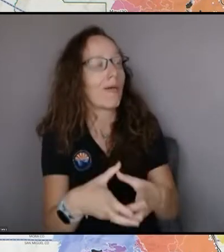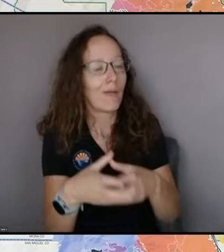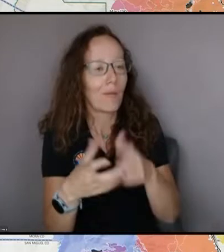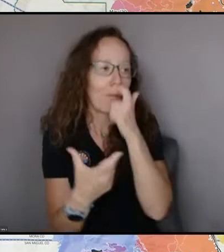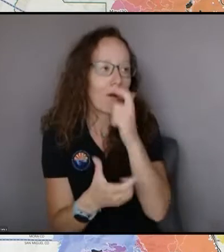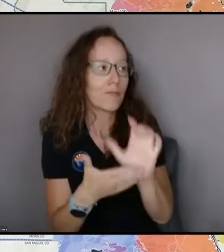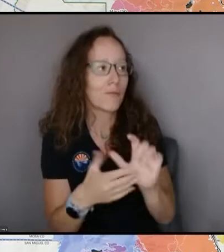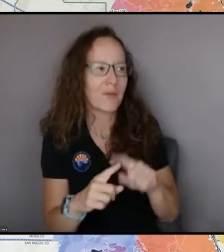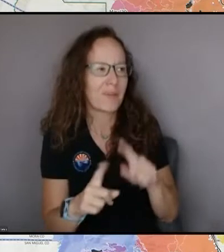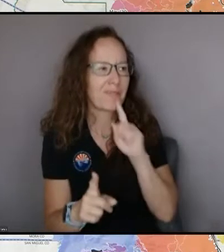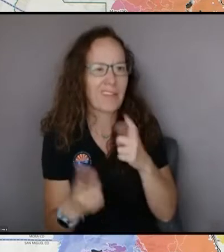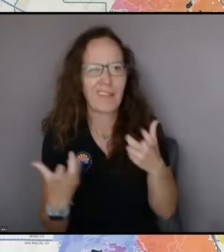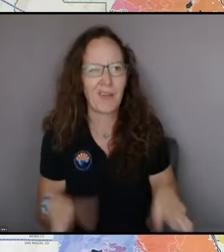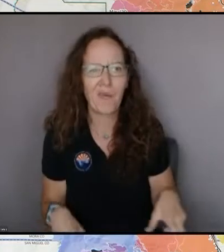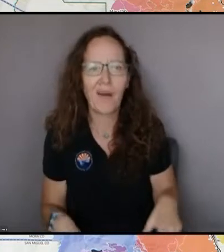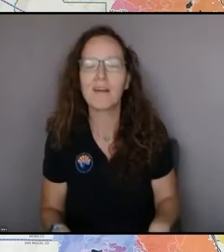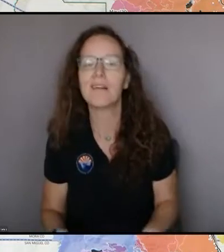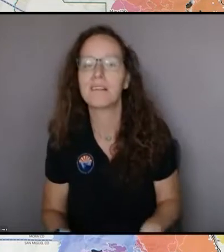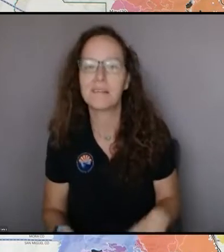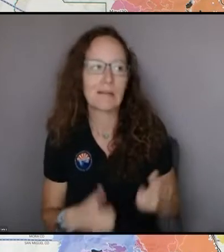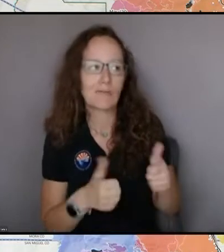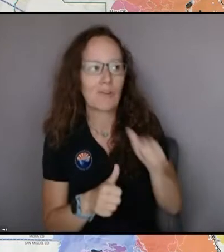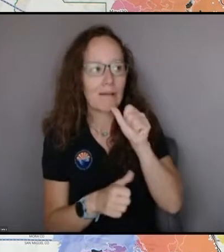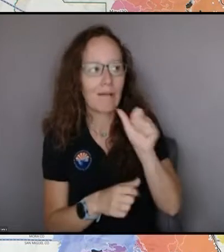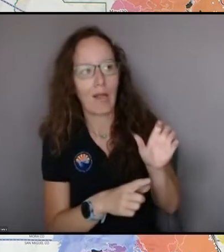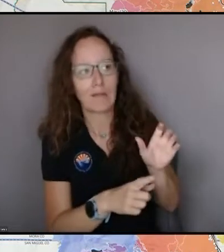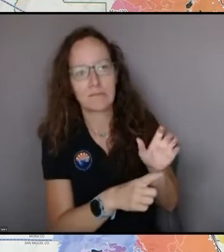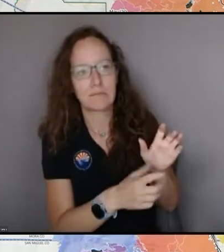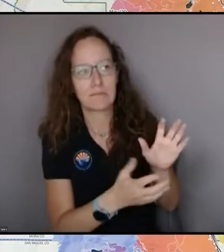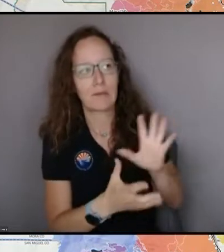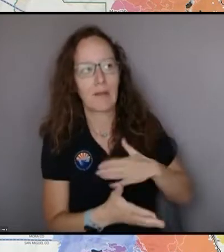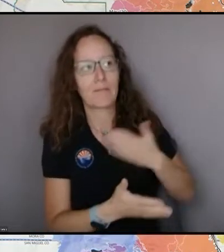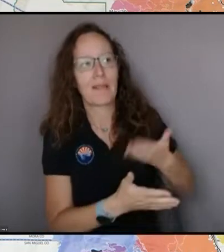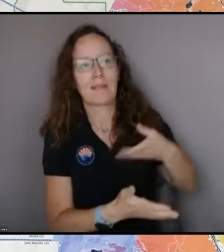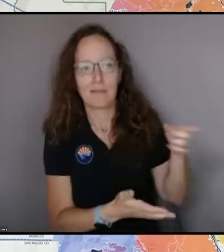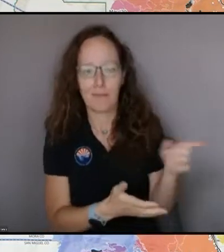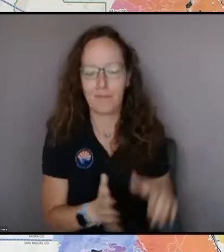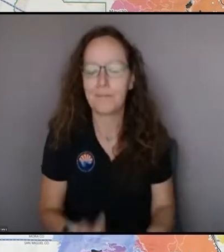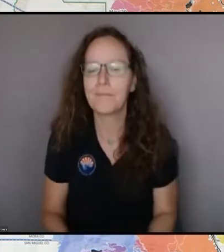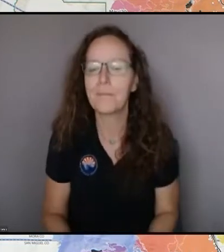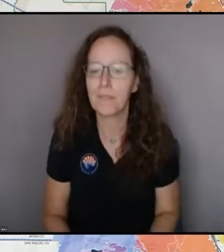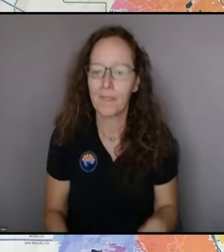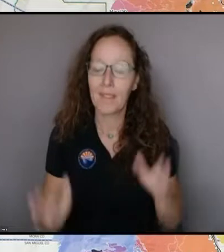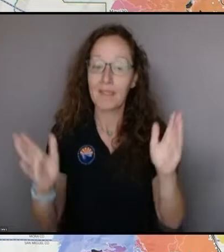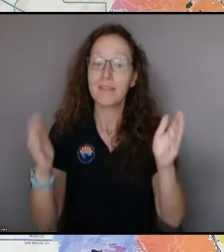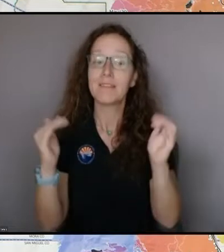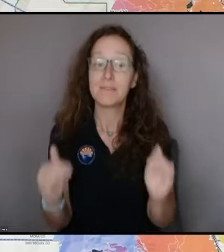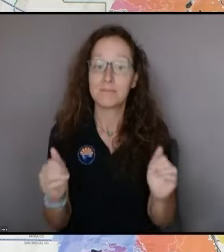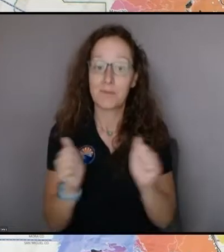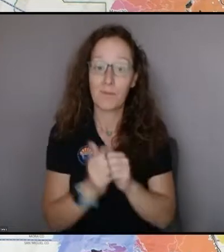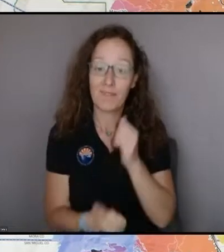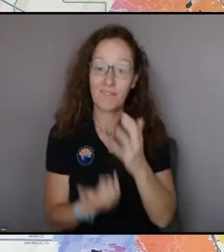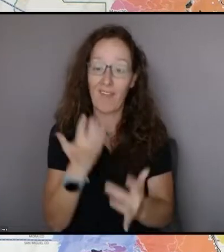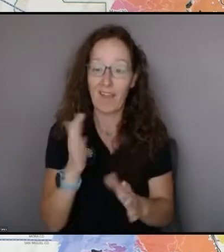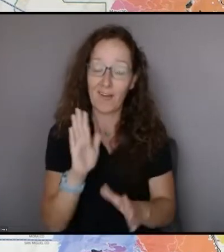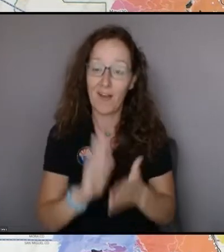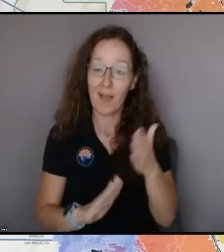will, in the fire operations. And that is that: you find the first thing that you think is a workable solution, and then